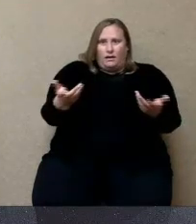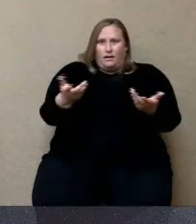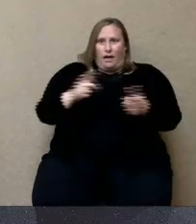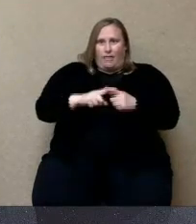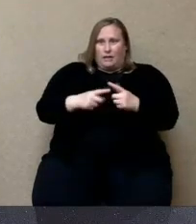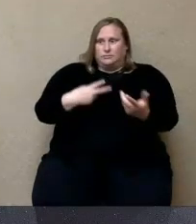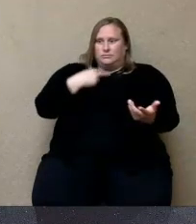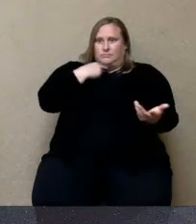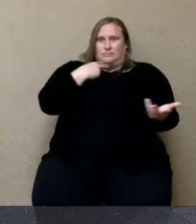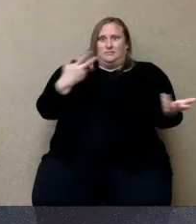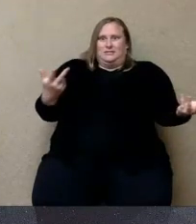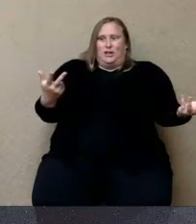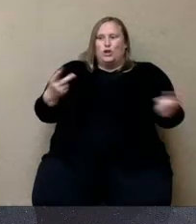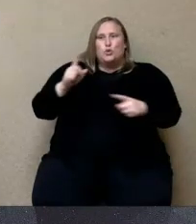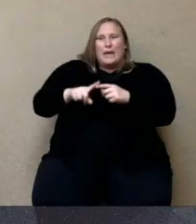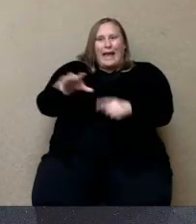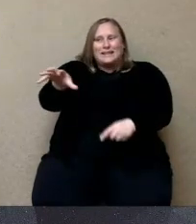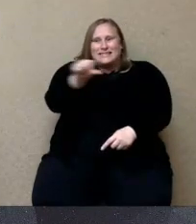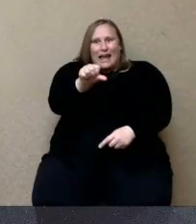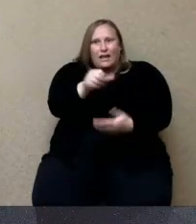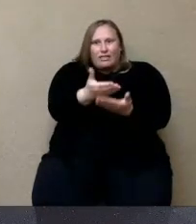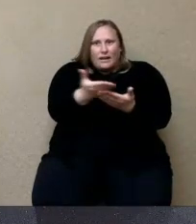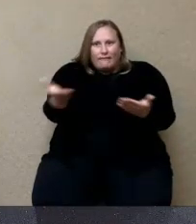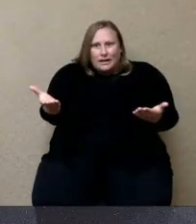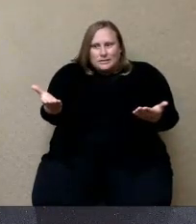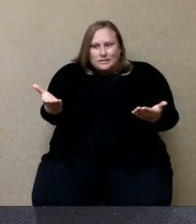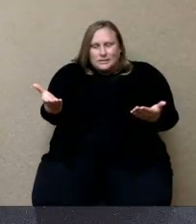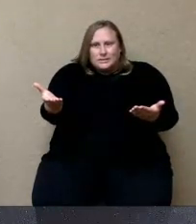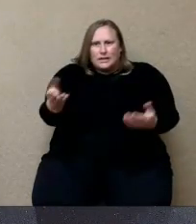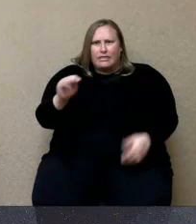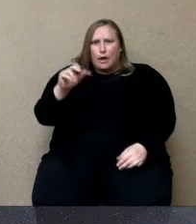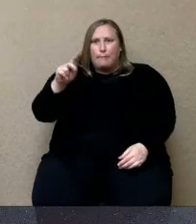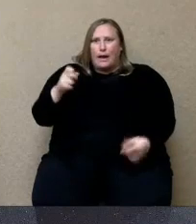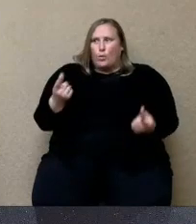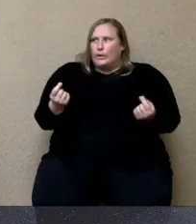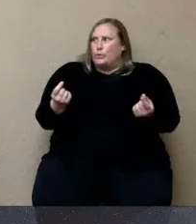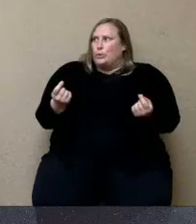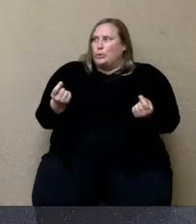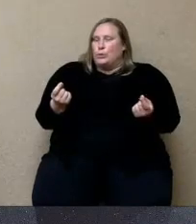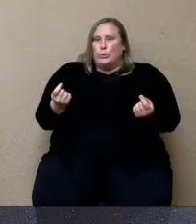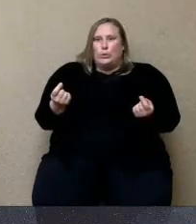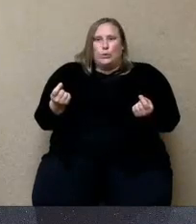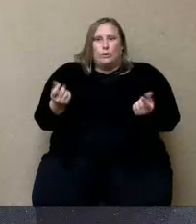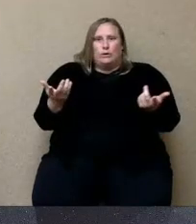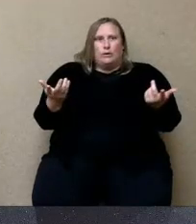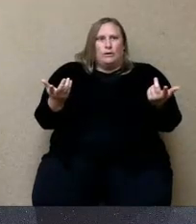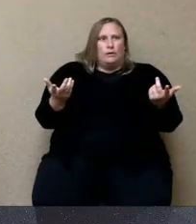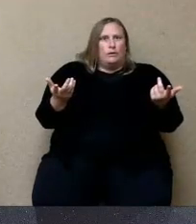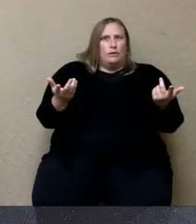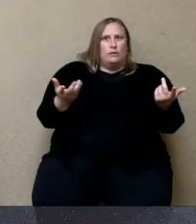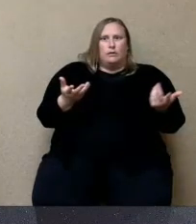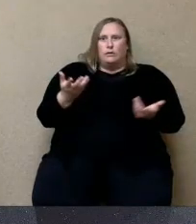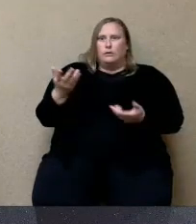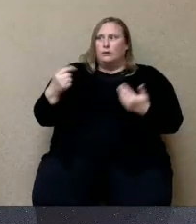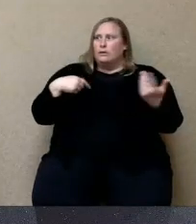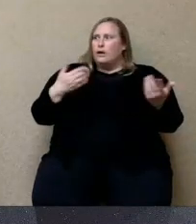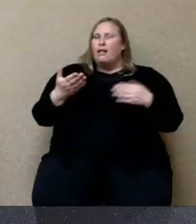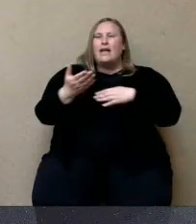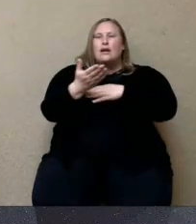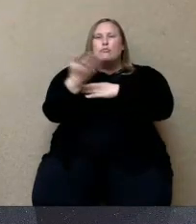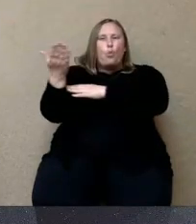he had to go to morning detention or whatever it was,